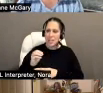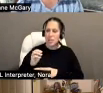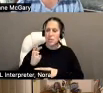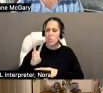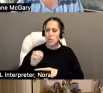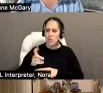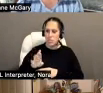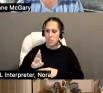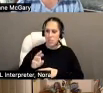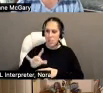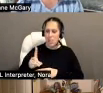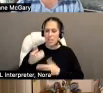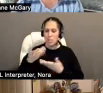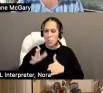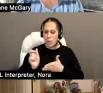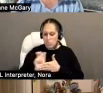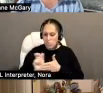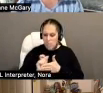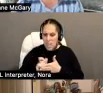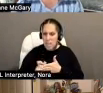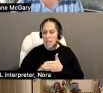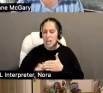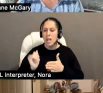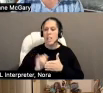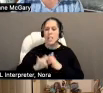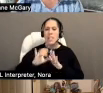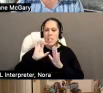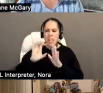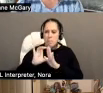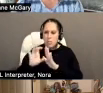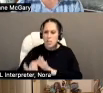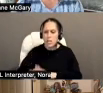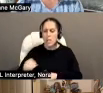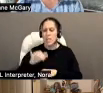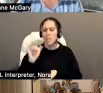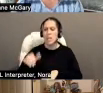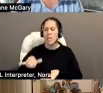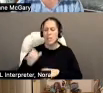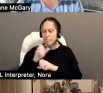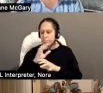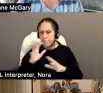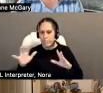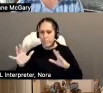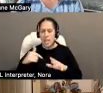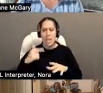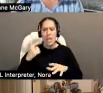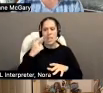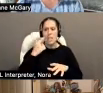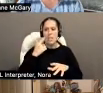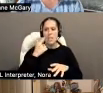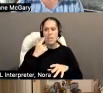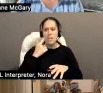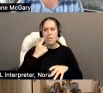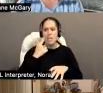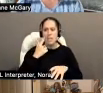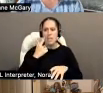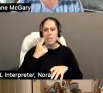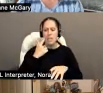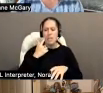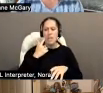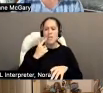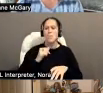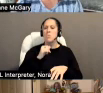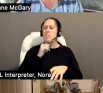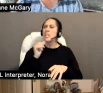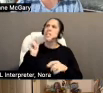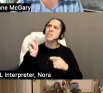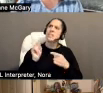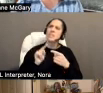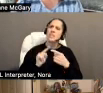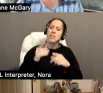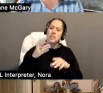way it was written, and the imagery in it. And I think it it wasn't until after the fact